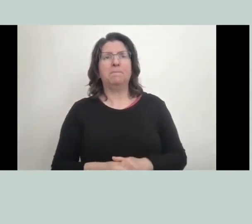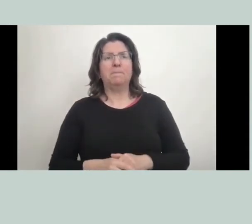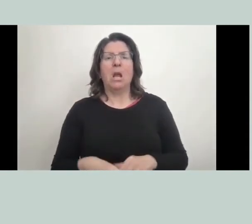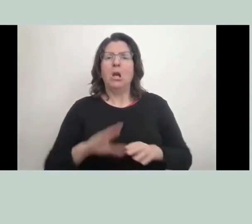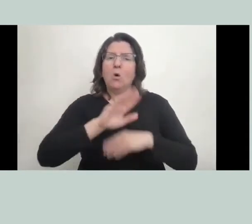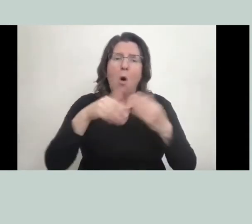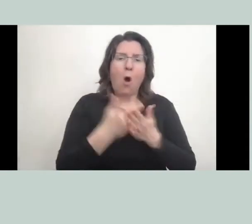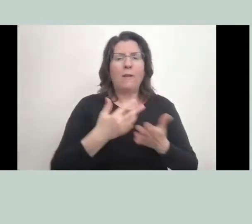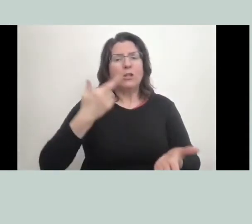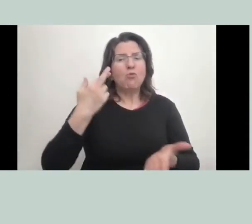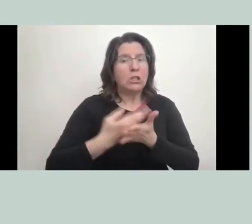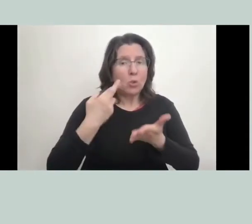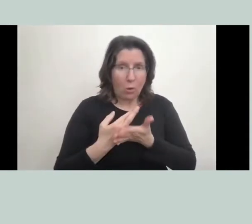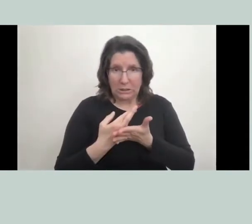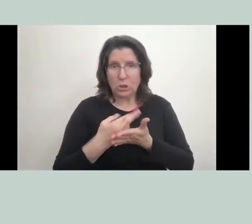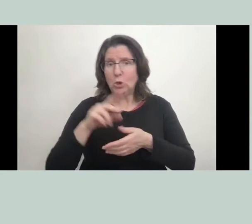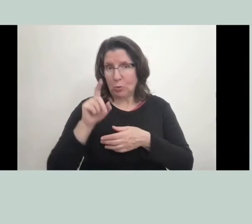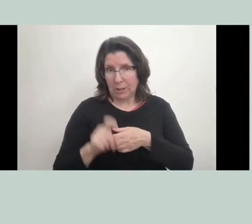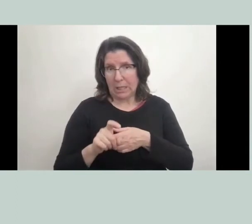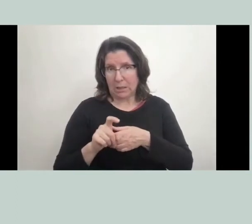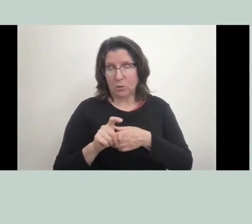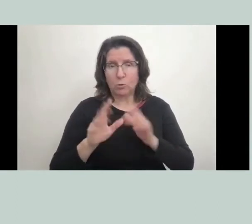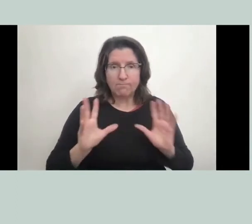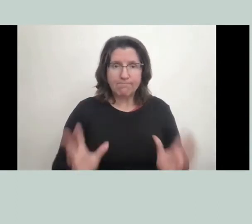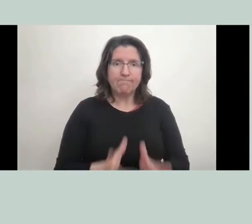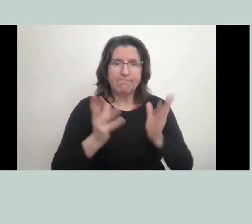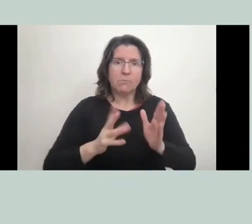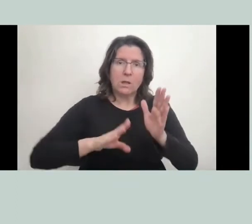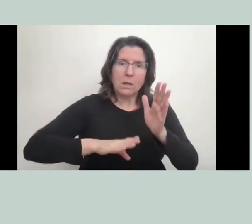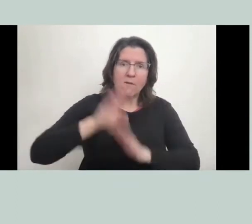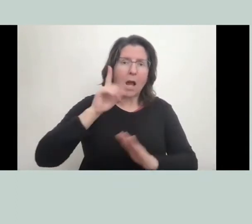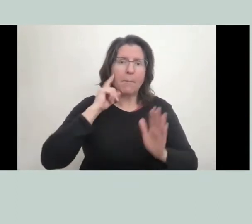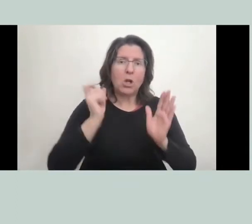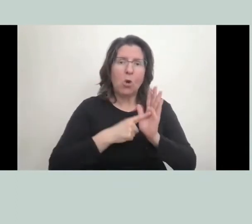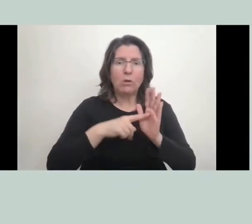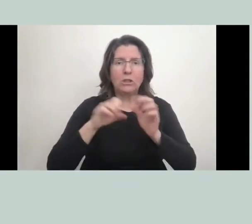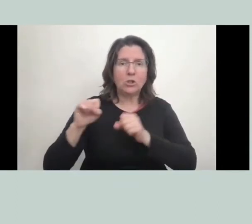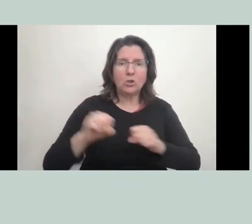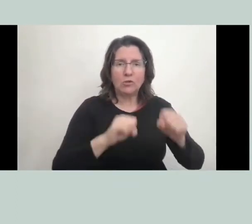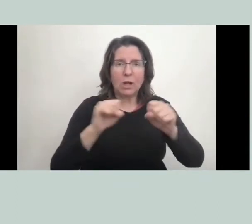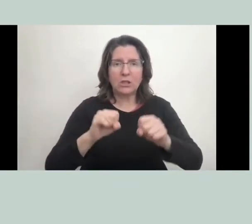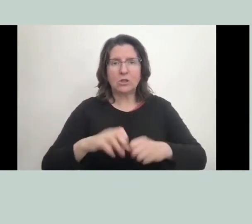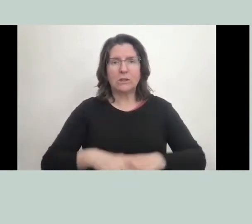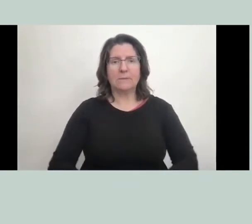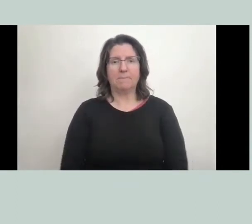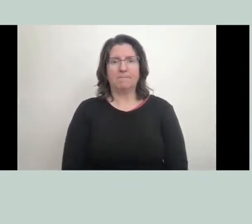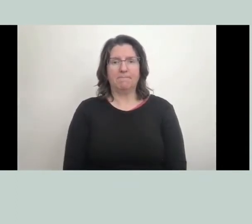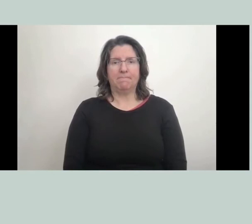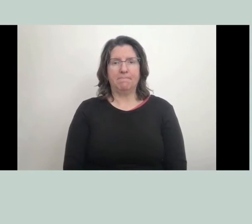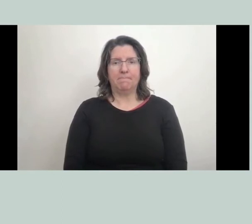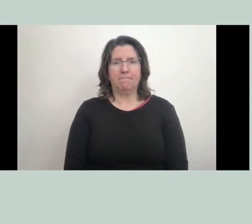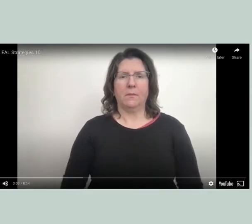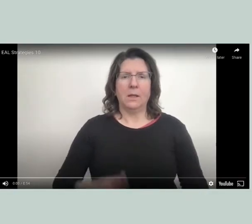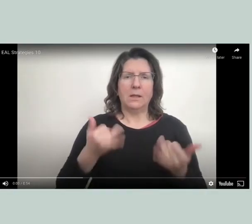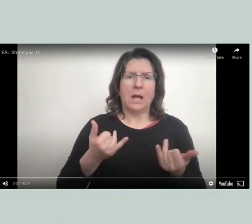So those are the kinds of resources that you'll need to have at your disposal when you're teaching noticing strategies.